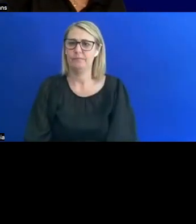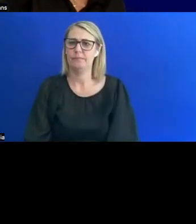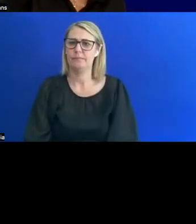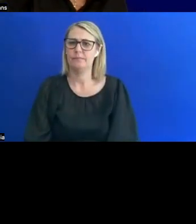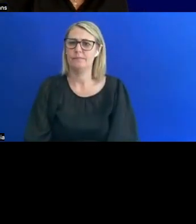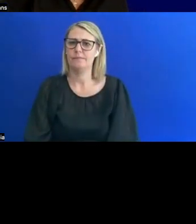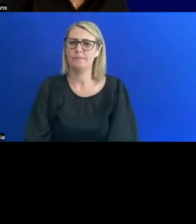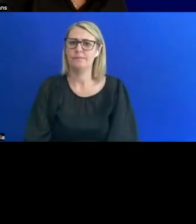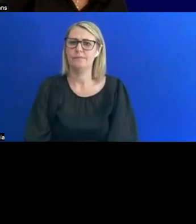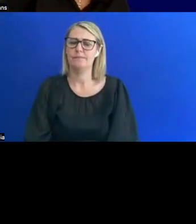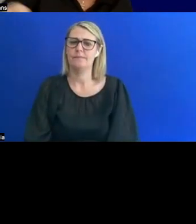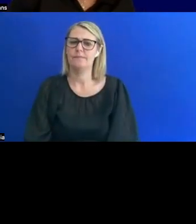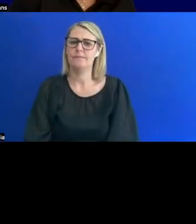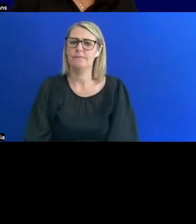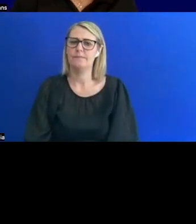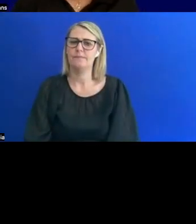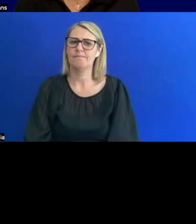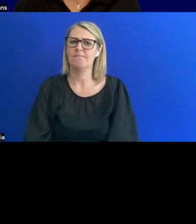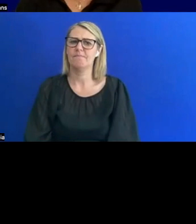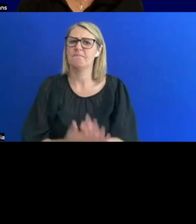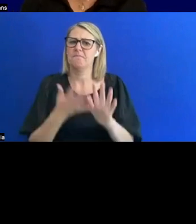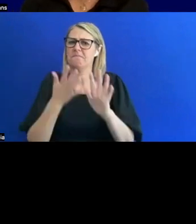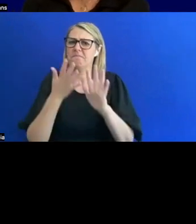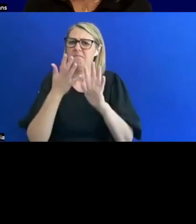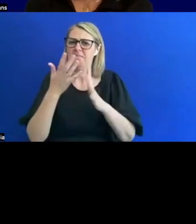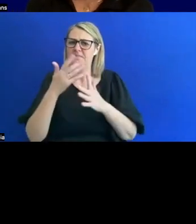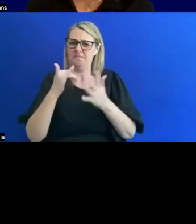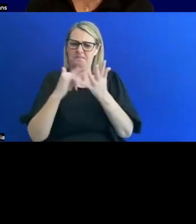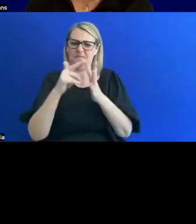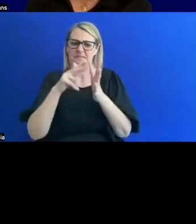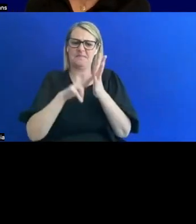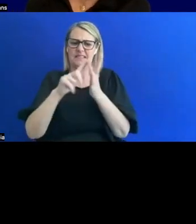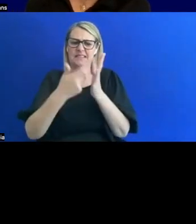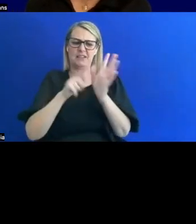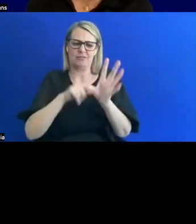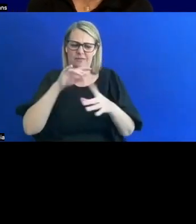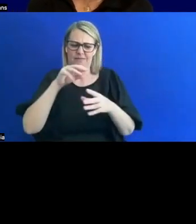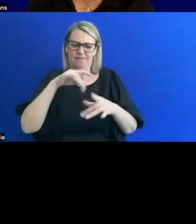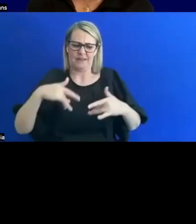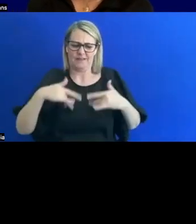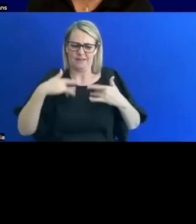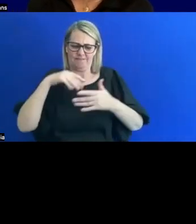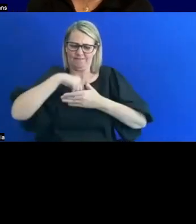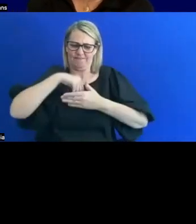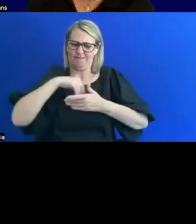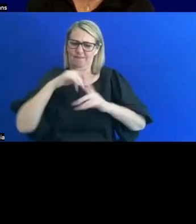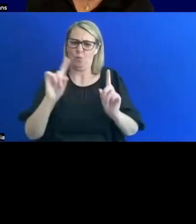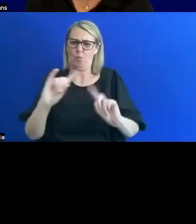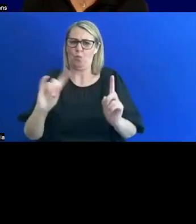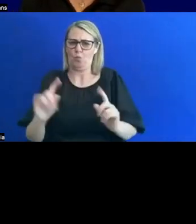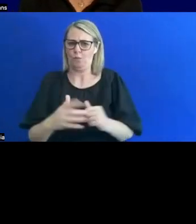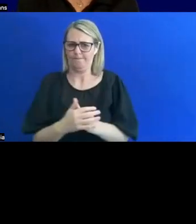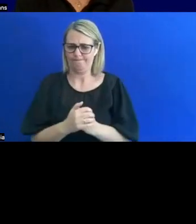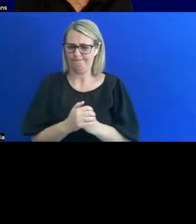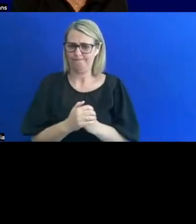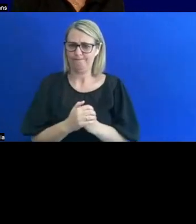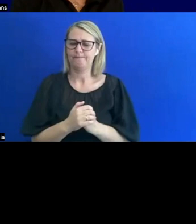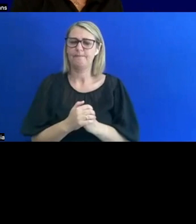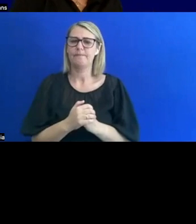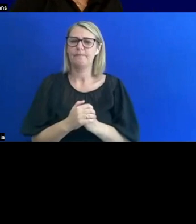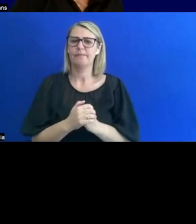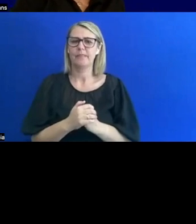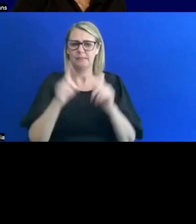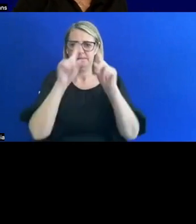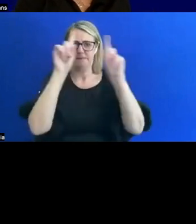So what are the sensory components included in interoception? The image on the screen is a